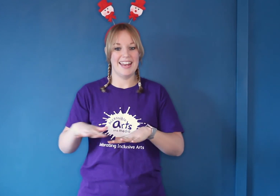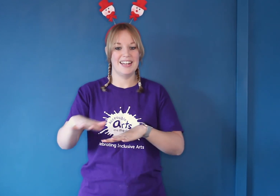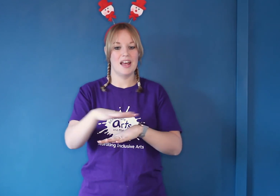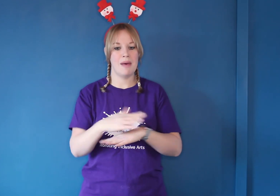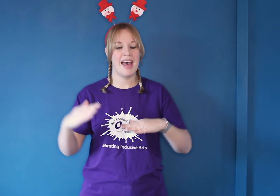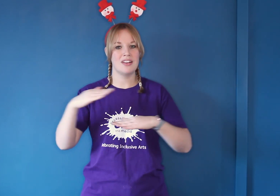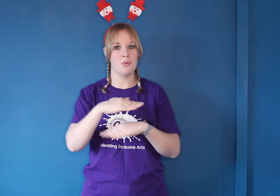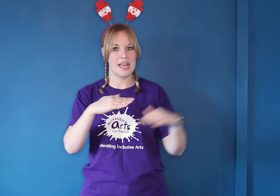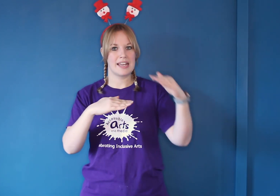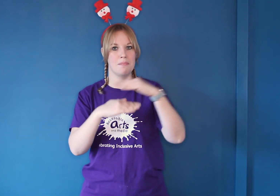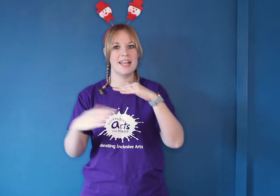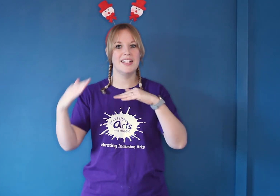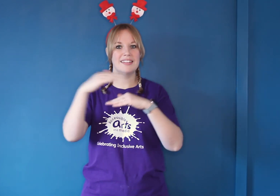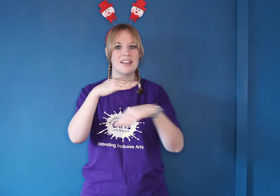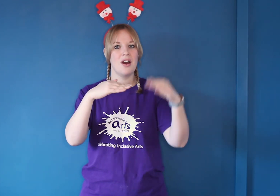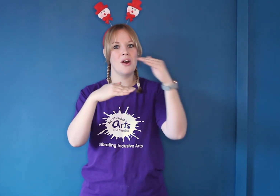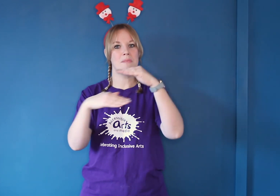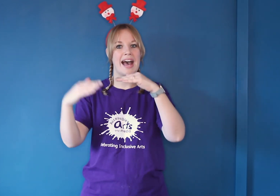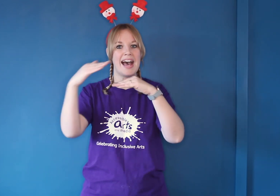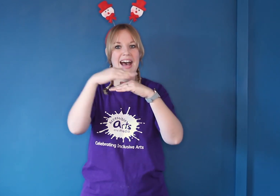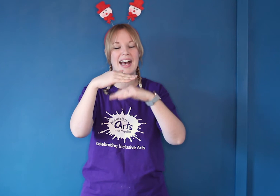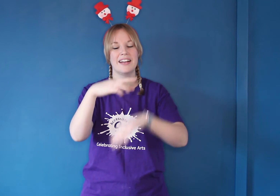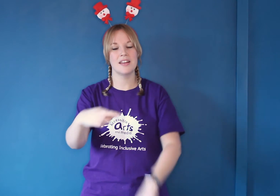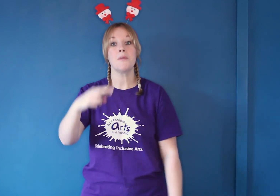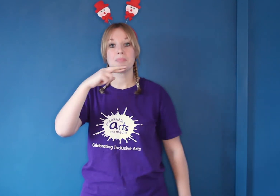In the meadow we can build a snowman.